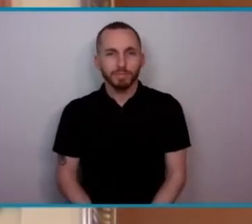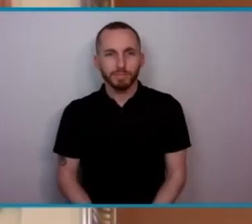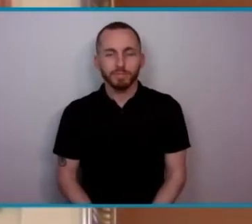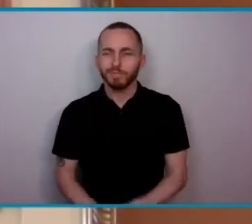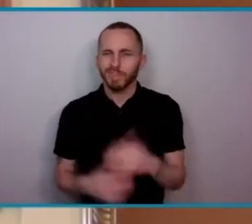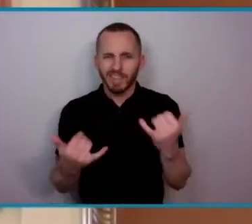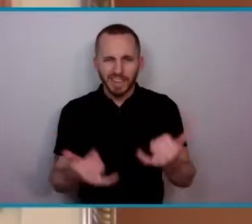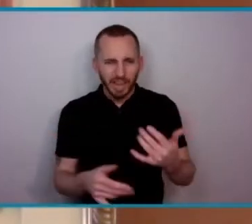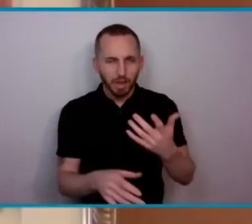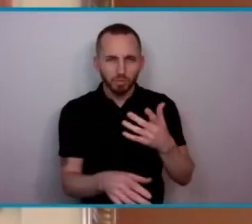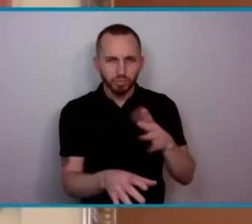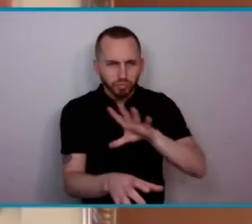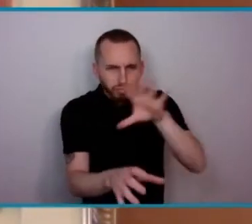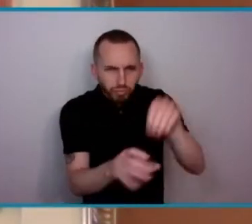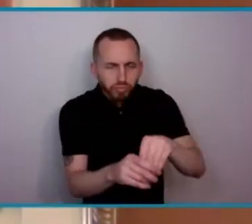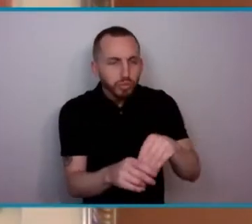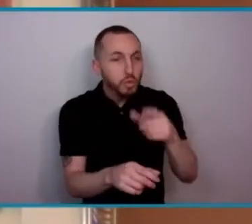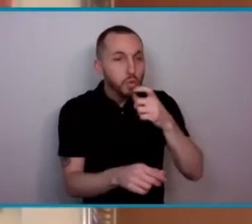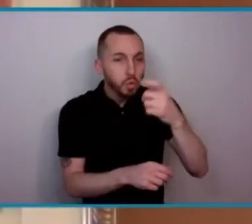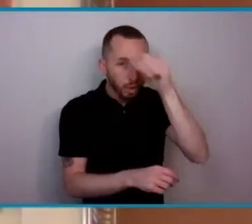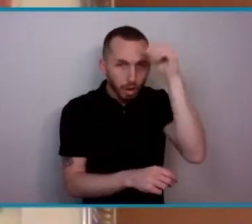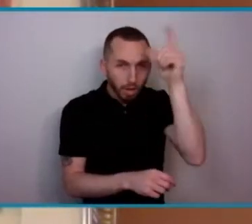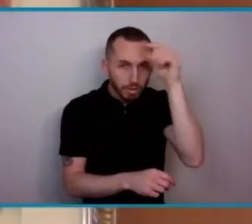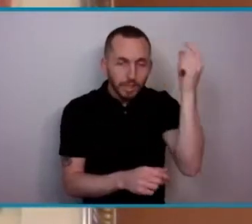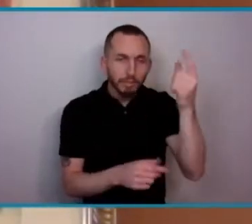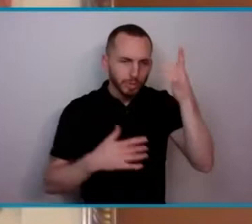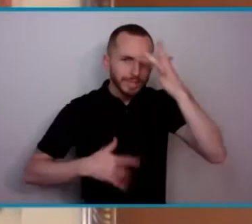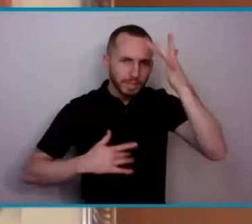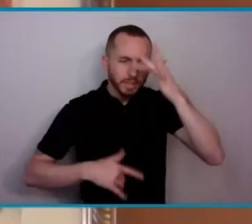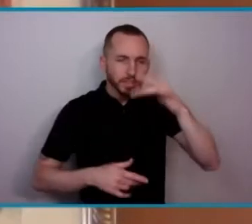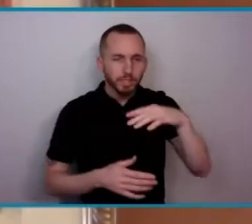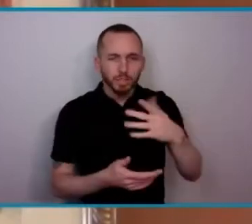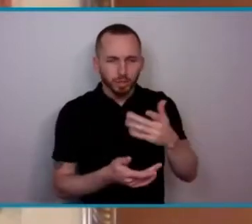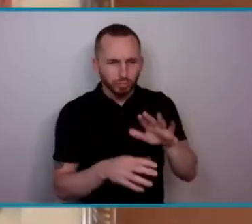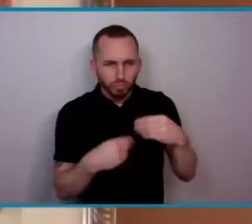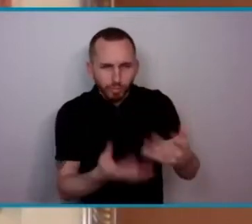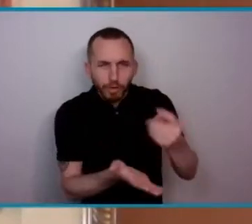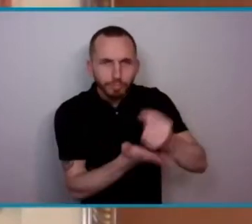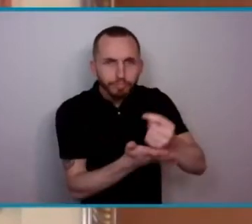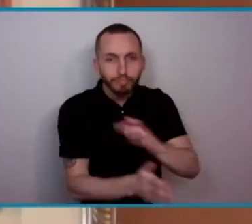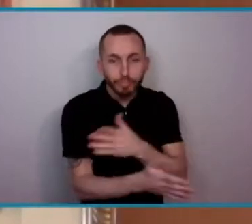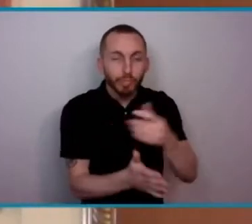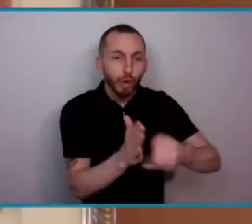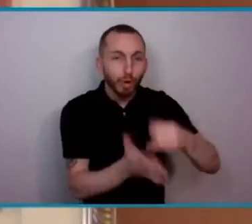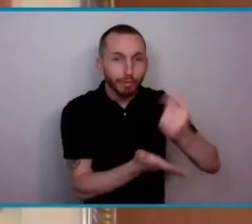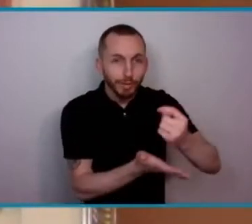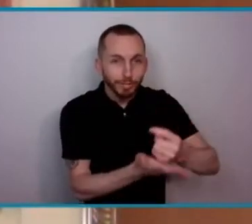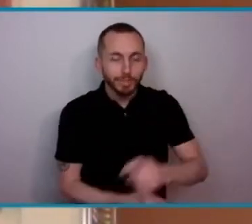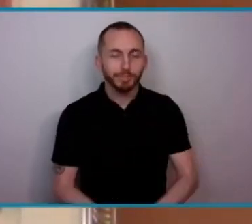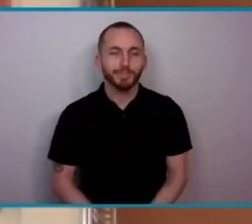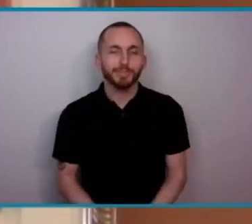Through him, I met an art therapist named Angel Duncan and we ended up doing a project doing